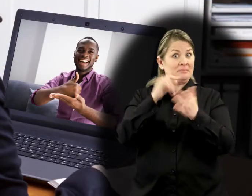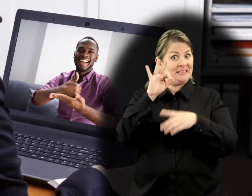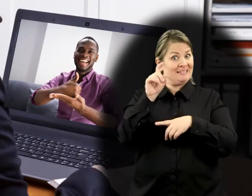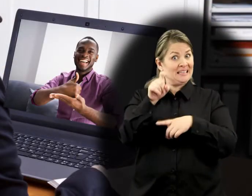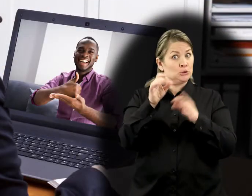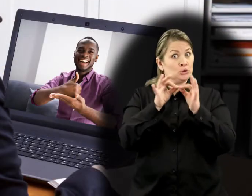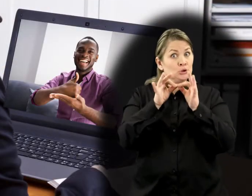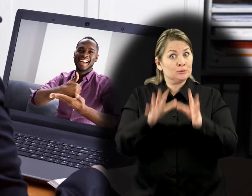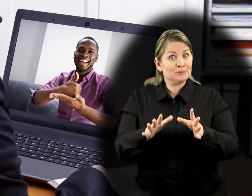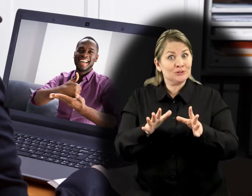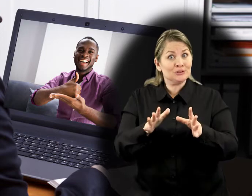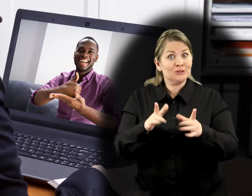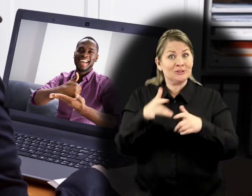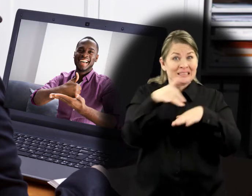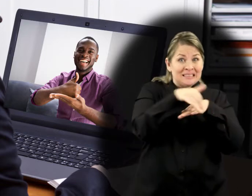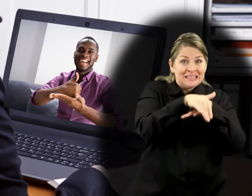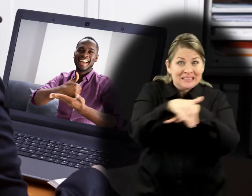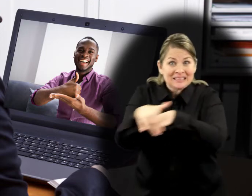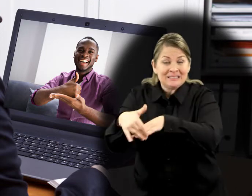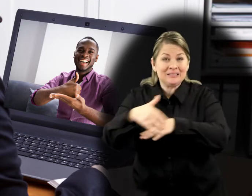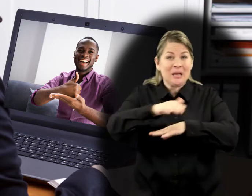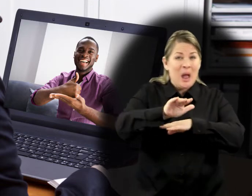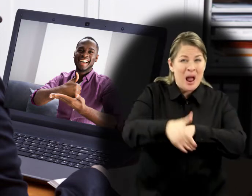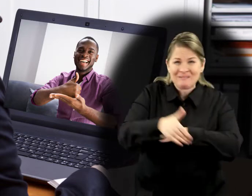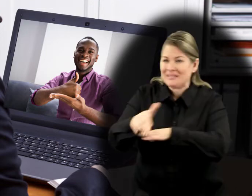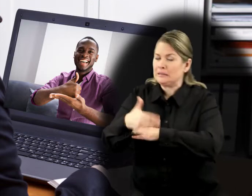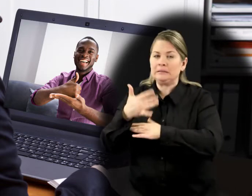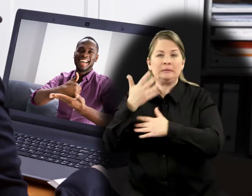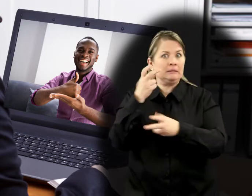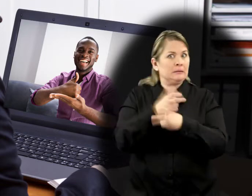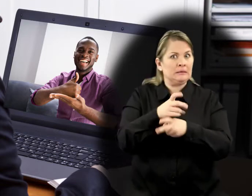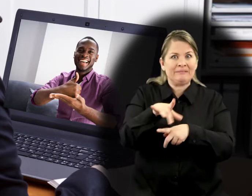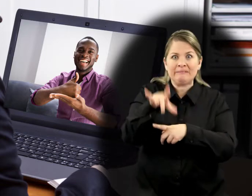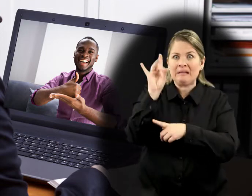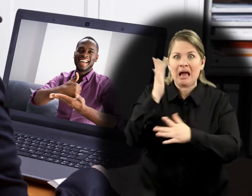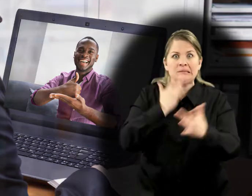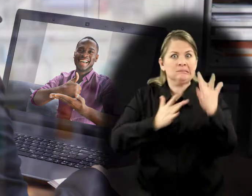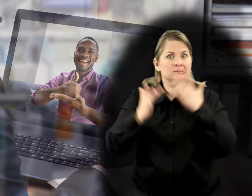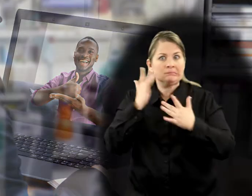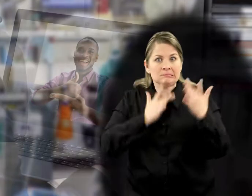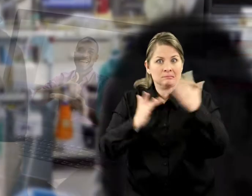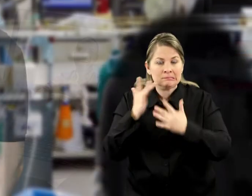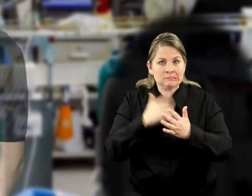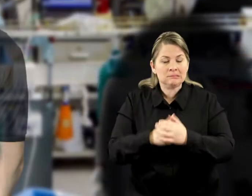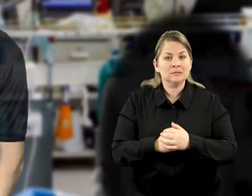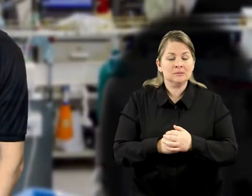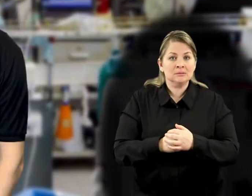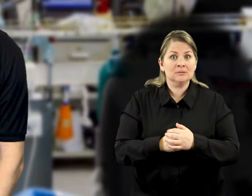It can be difficult to find interpreting resources outside typical business hours.